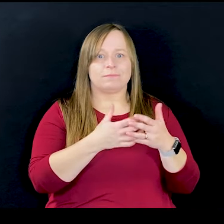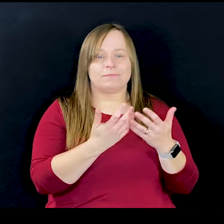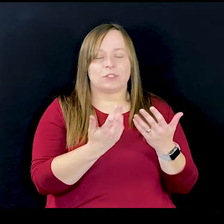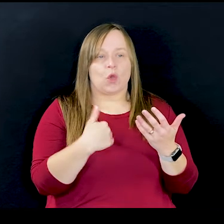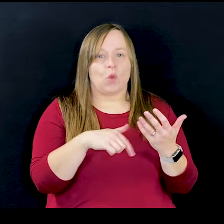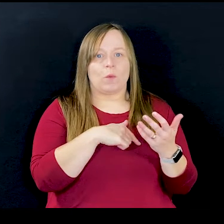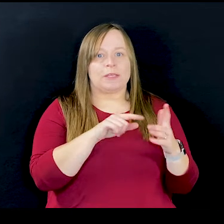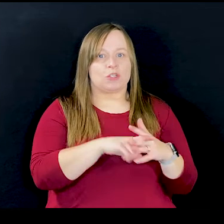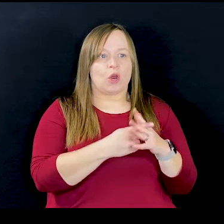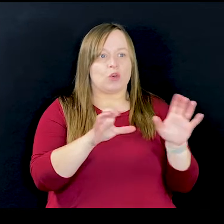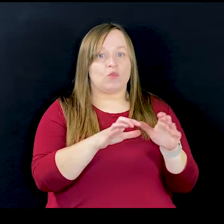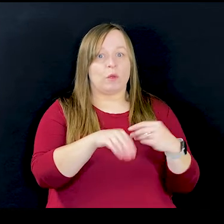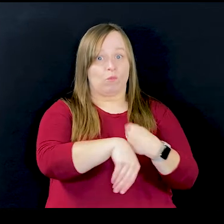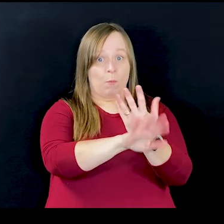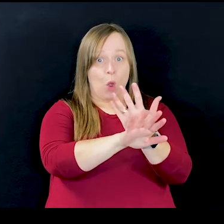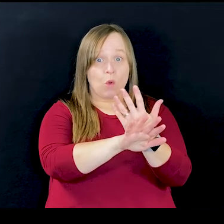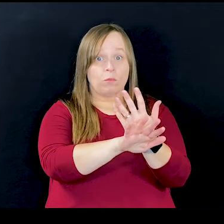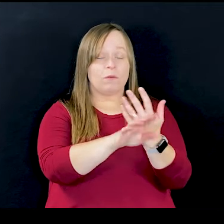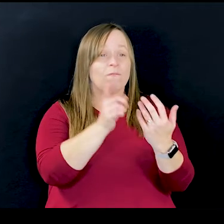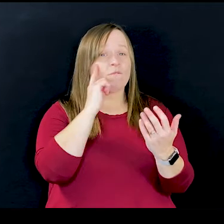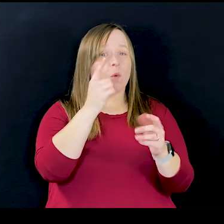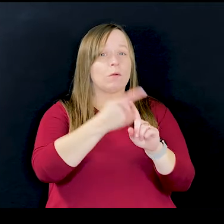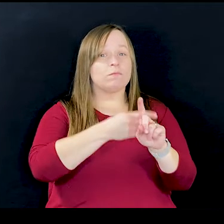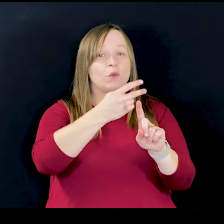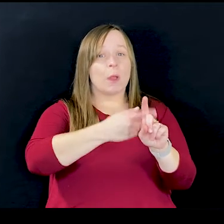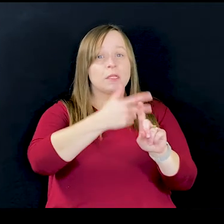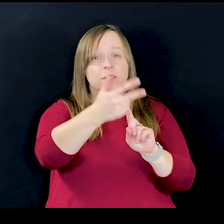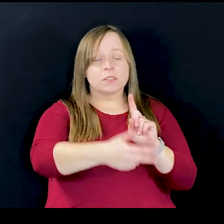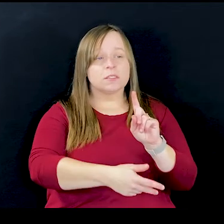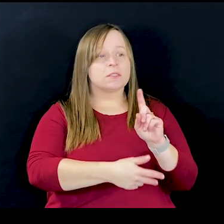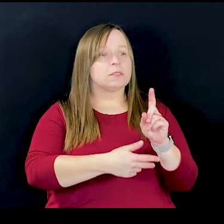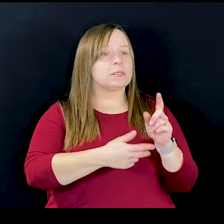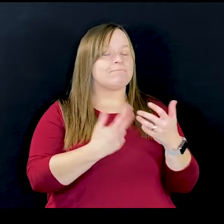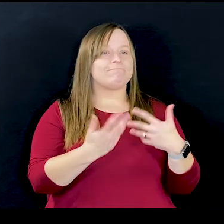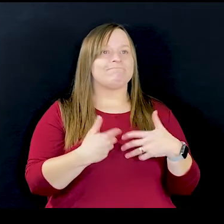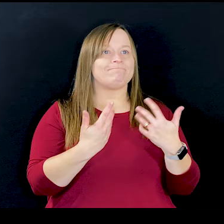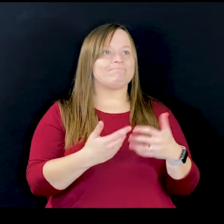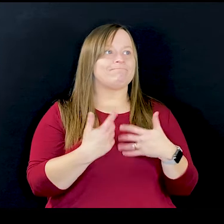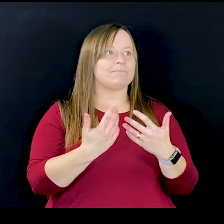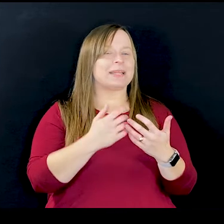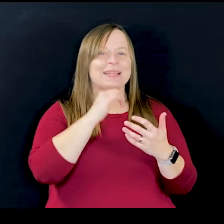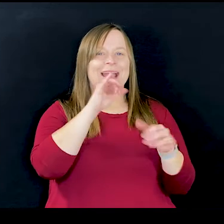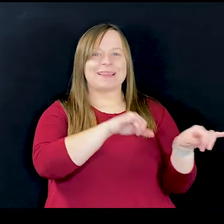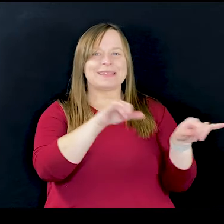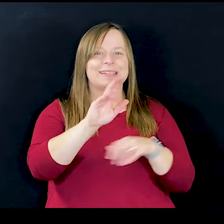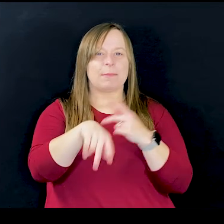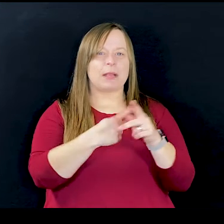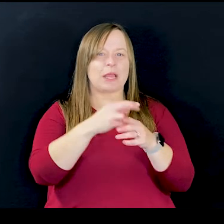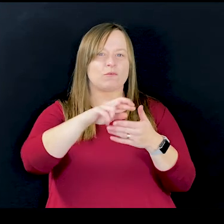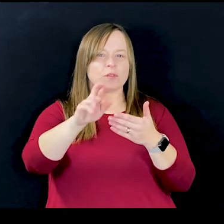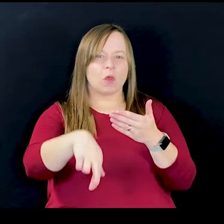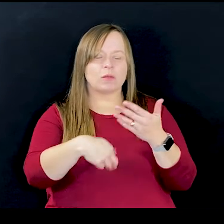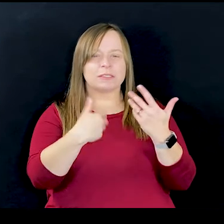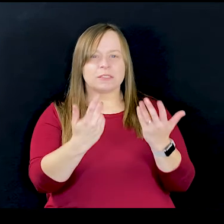So we started doing remote for a few months. And we just didn't have the same kind of results